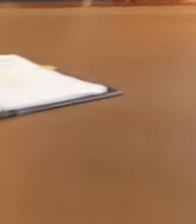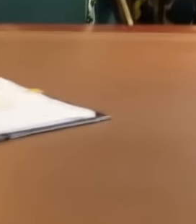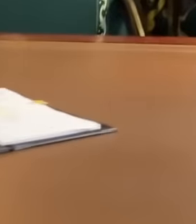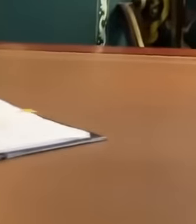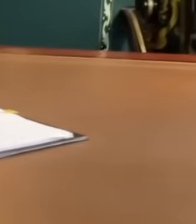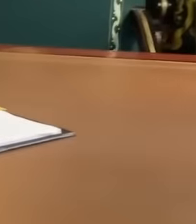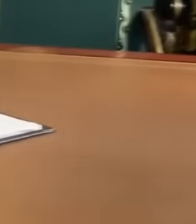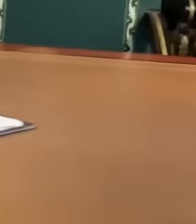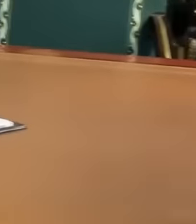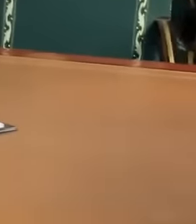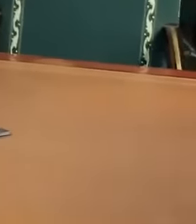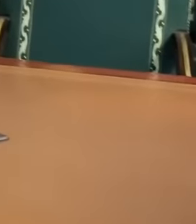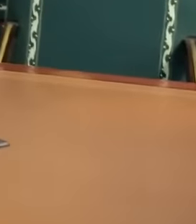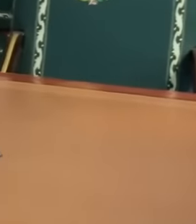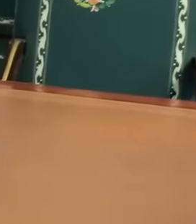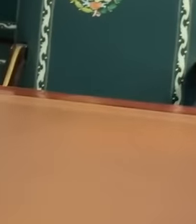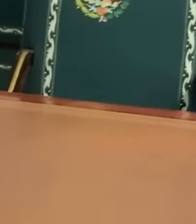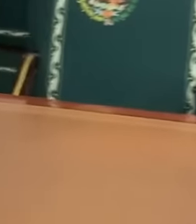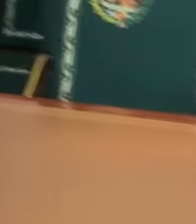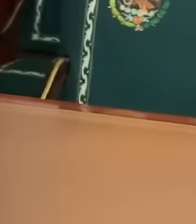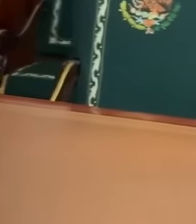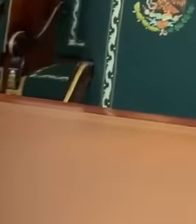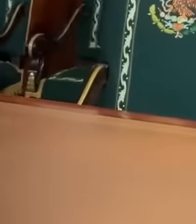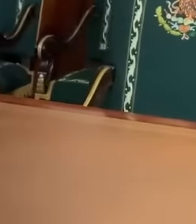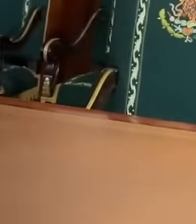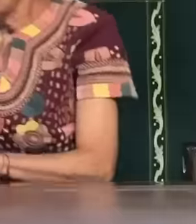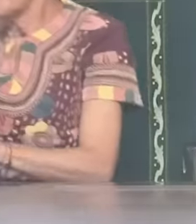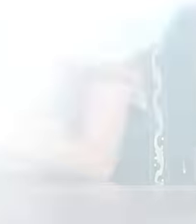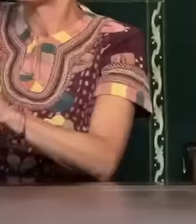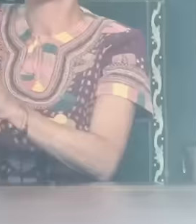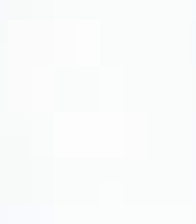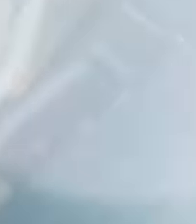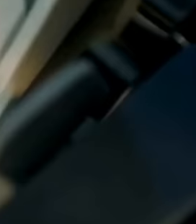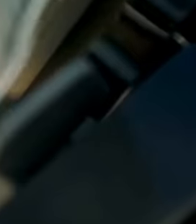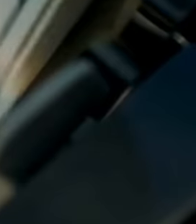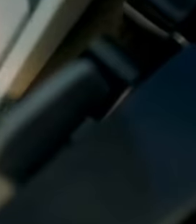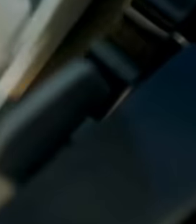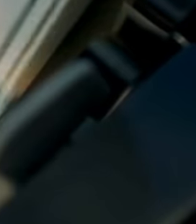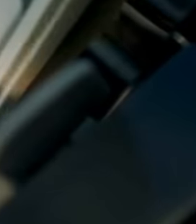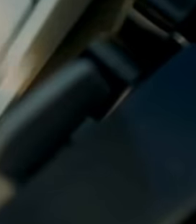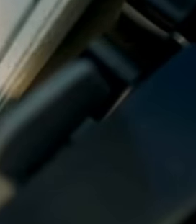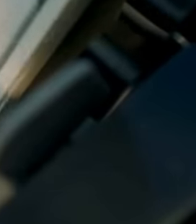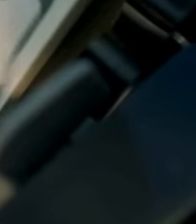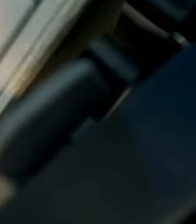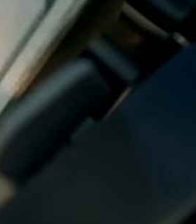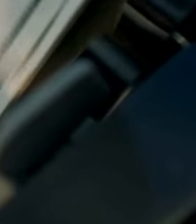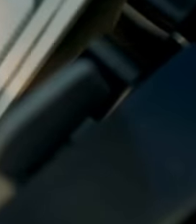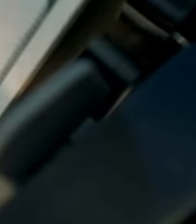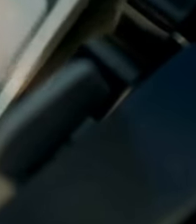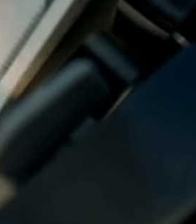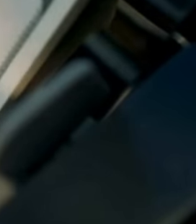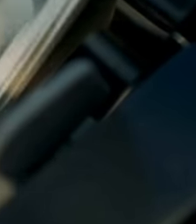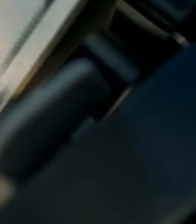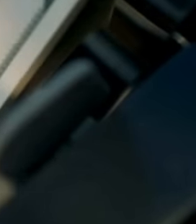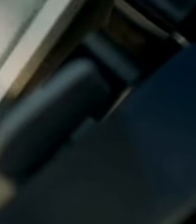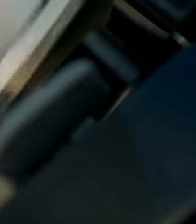the ministers, judges and magistrates in hack, who only administered justice to those who